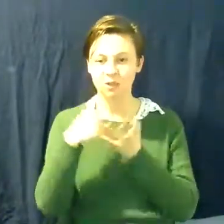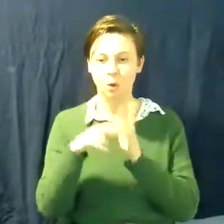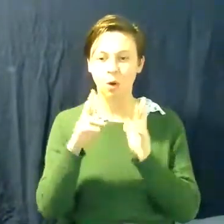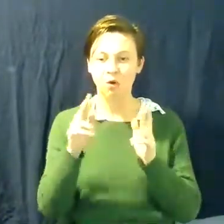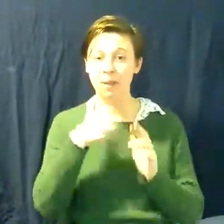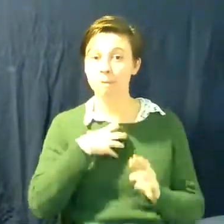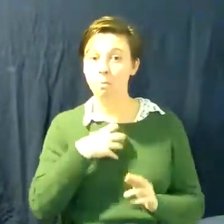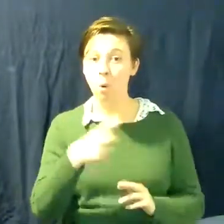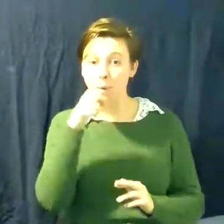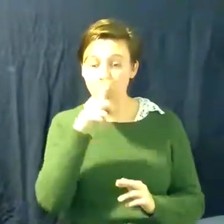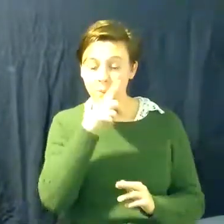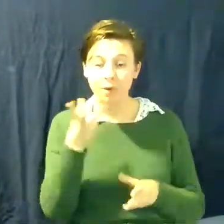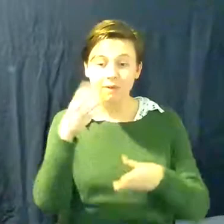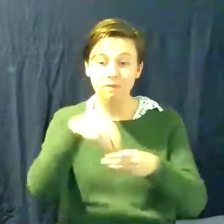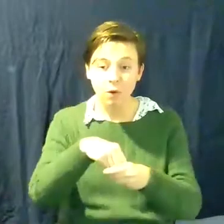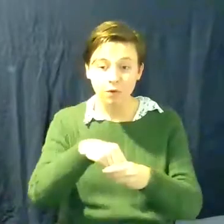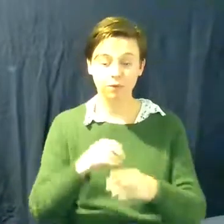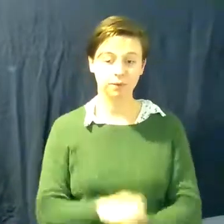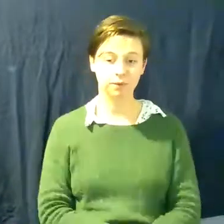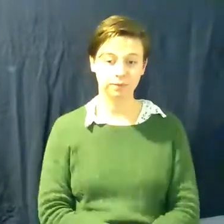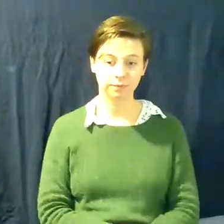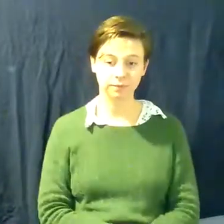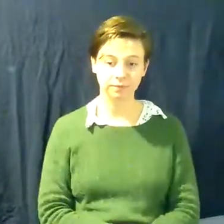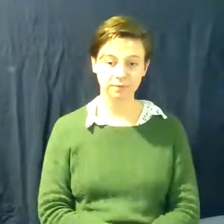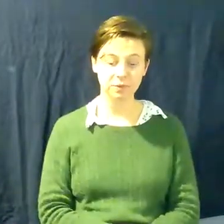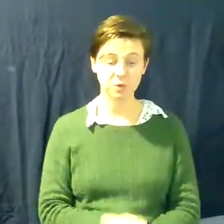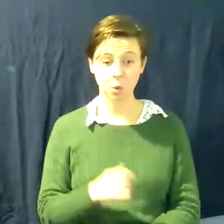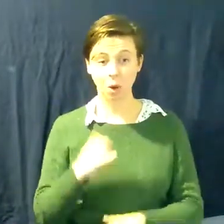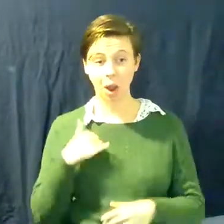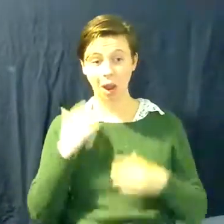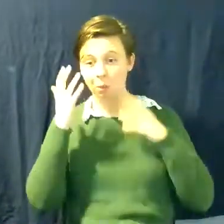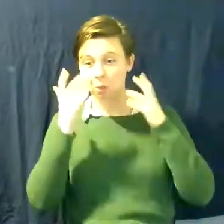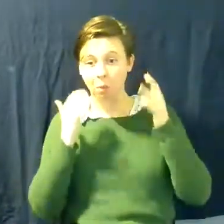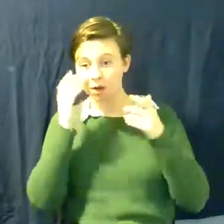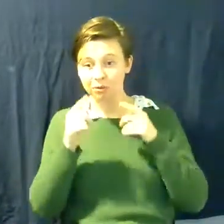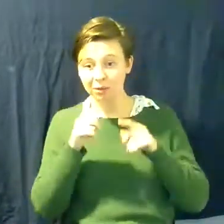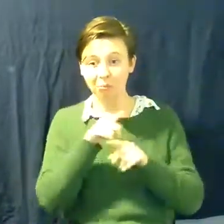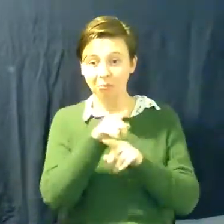people that couldn't join us today that are interested, so hopefully we will get a few more for the training